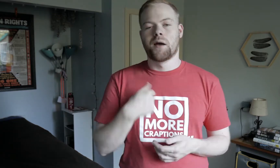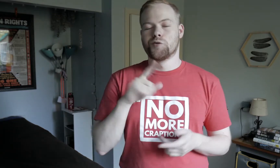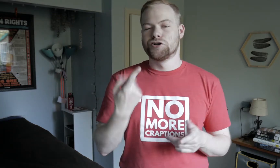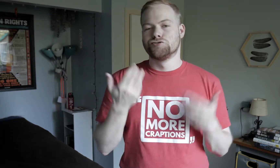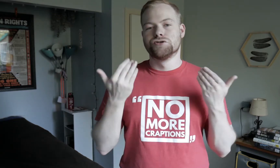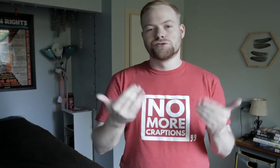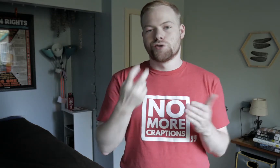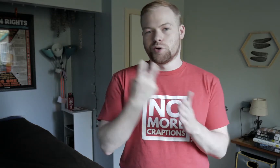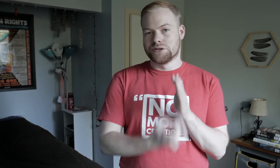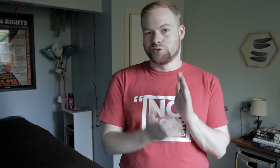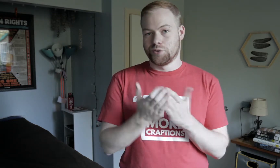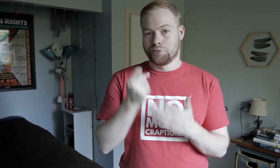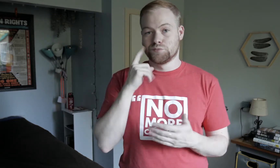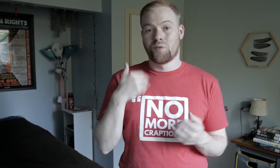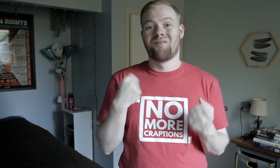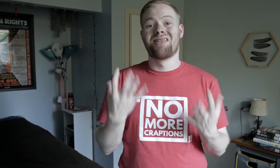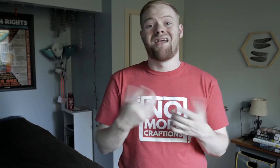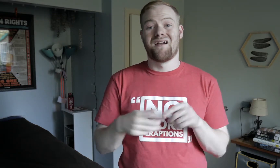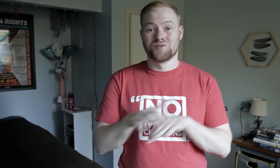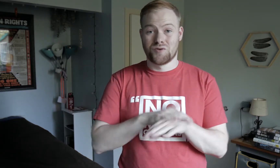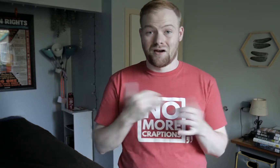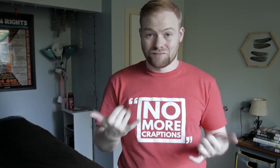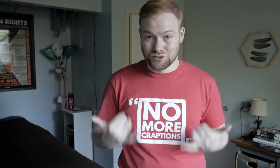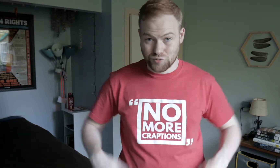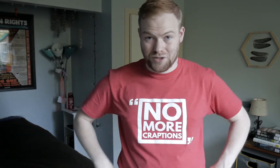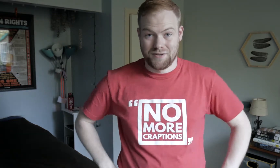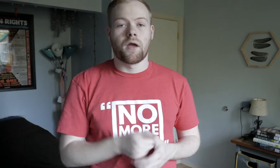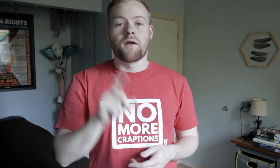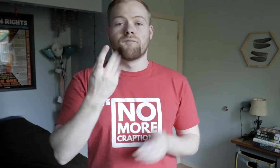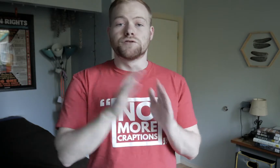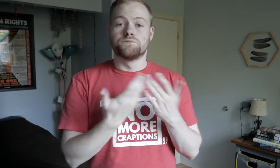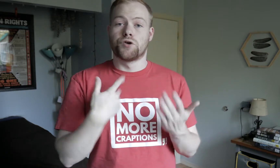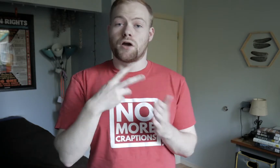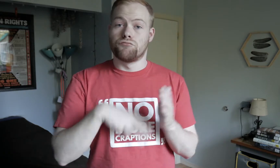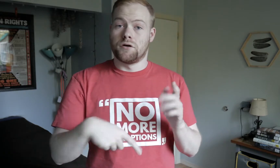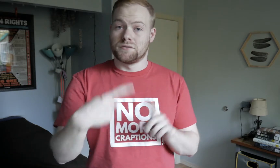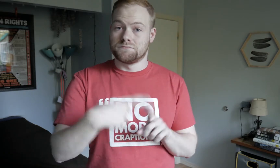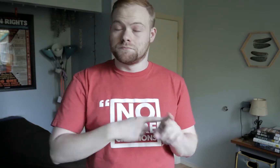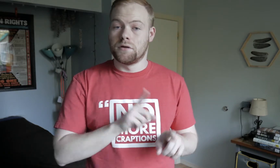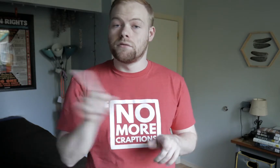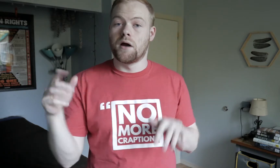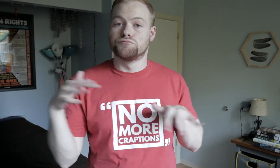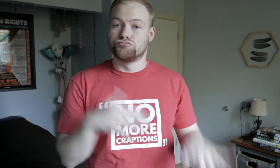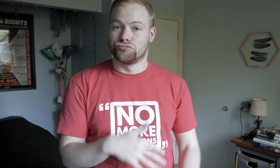I’m just going to get into the books, because we have a lot to cover today. The first book I read this month: Upstream.